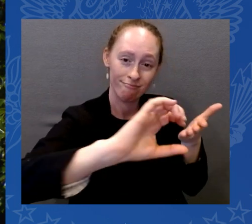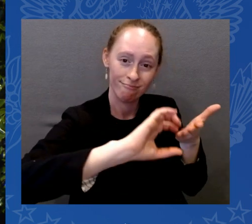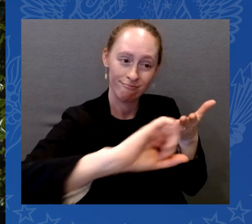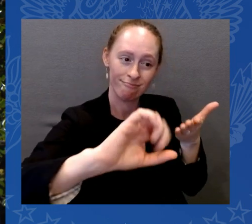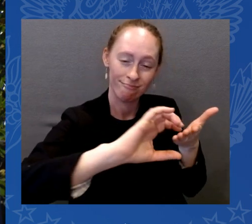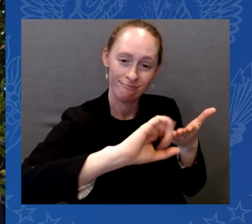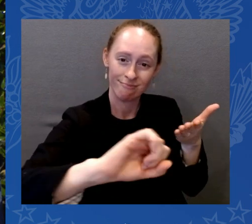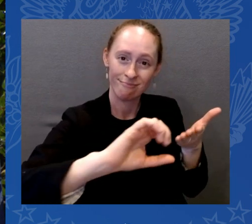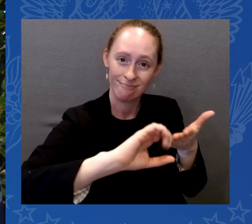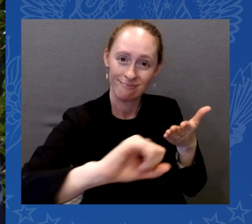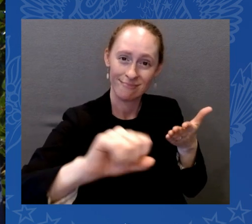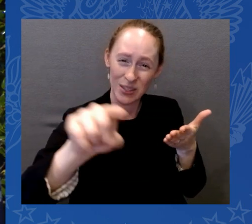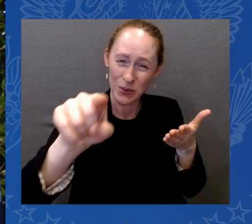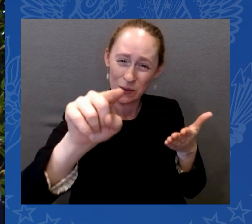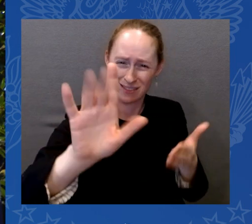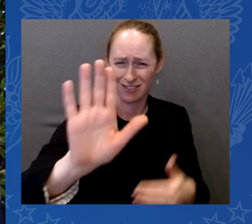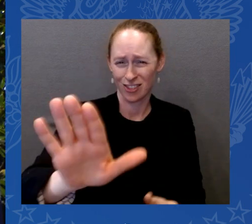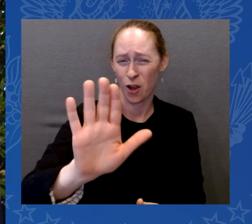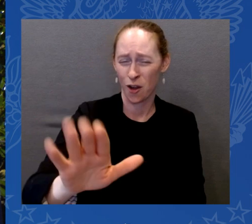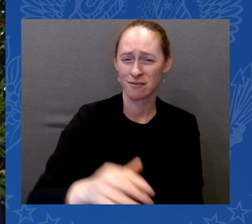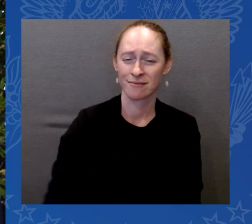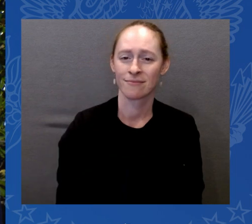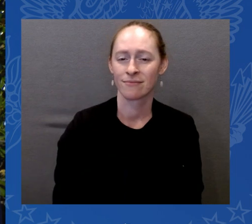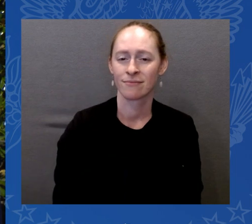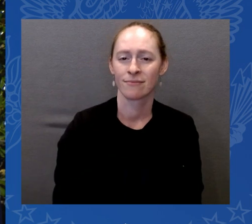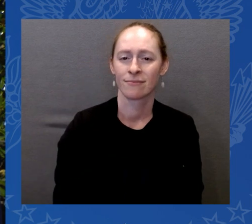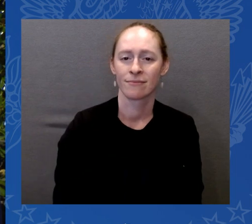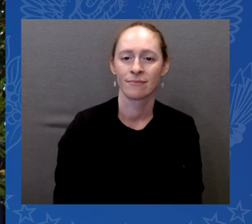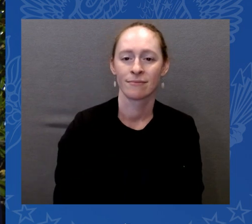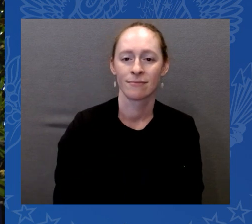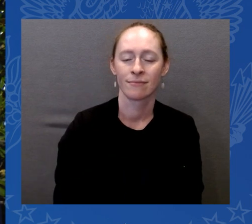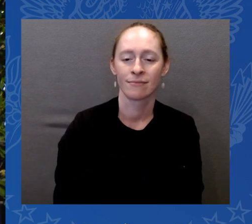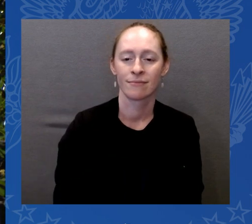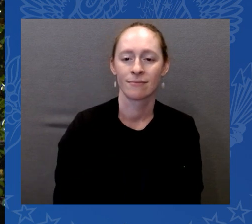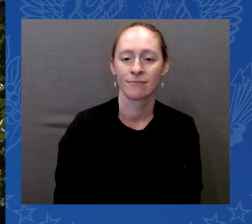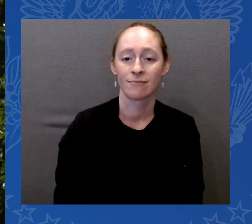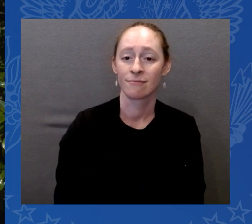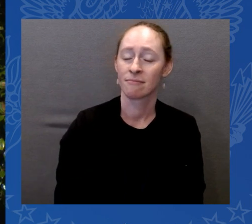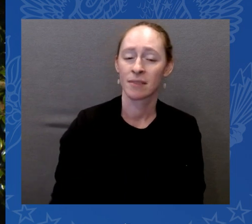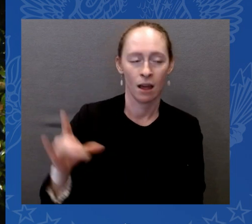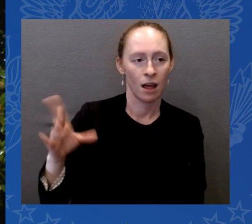These guys never give up. Well, guess what? We're not going to give up either.